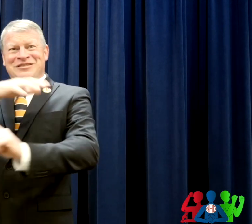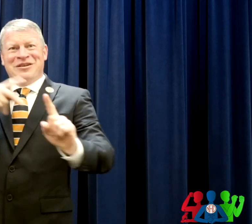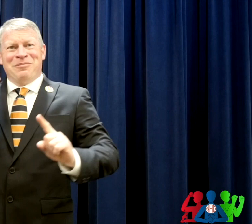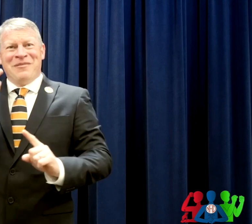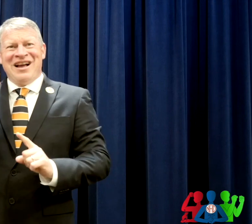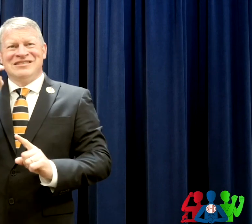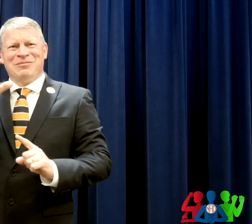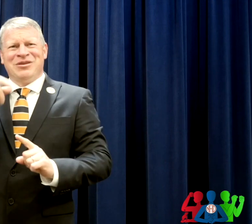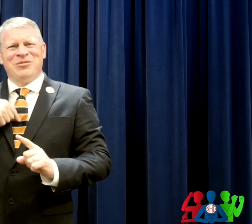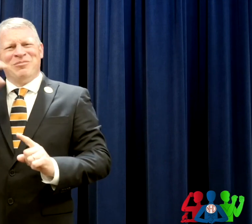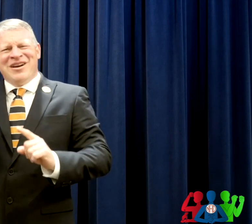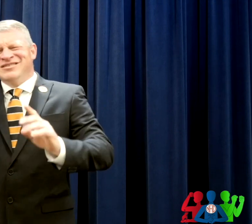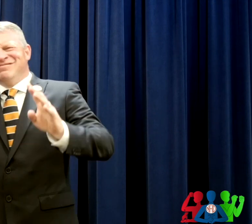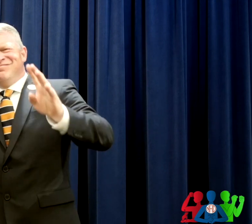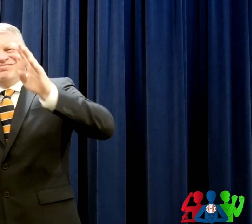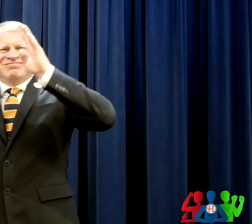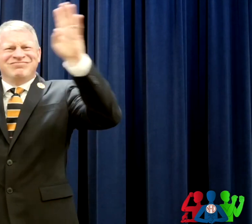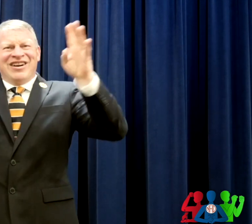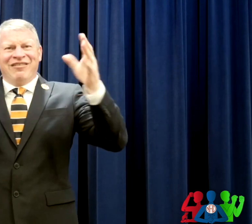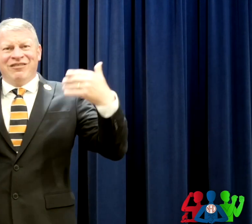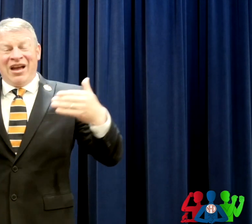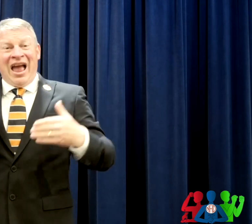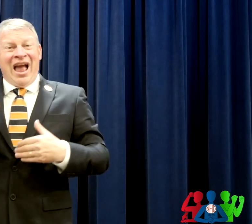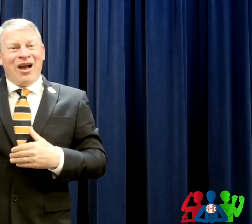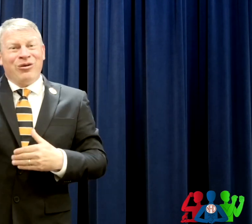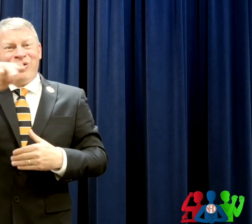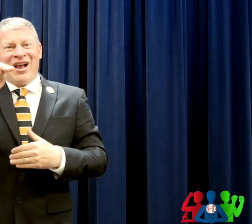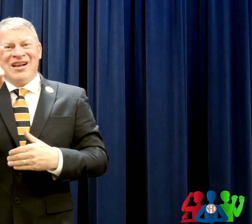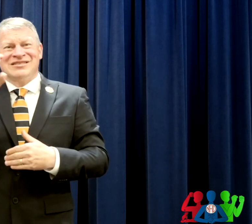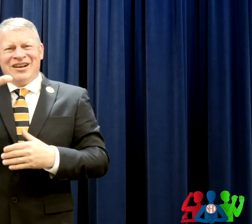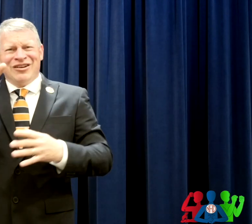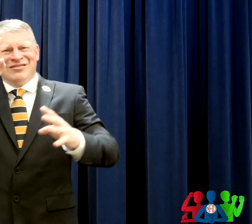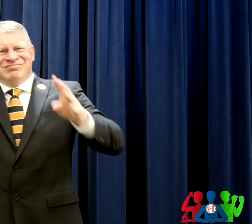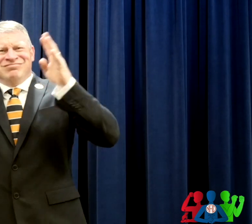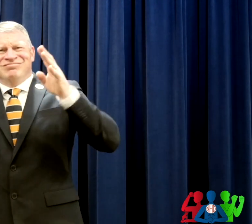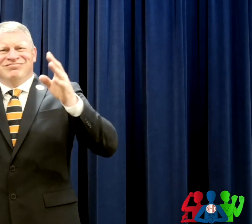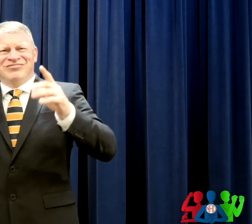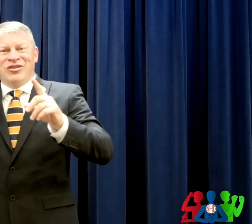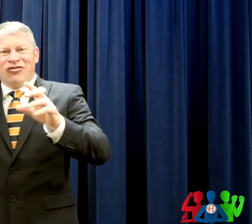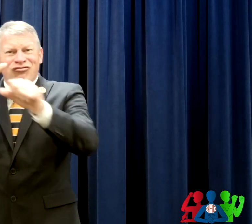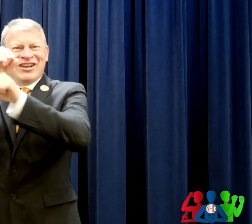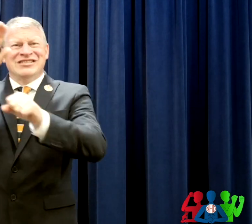pandemic, we need to be creative and thoughtful about how we reach our communities, and NDEC